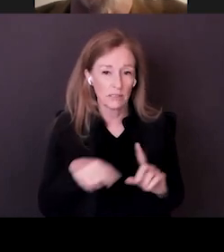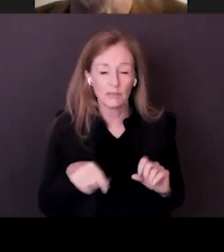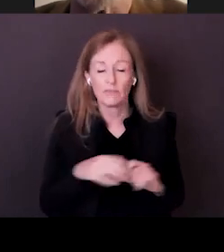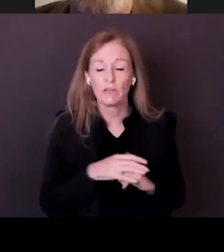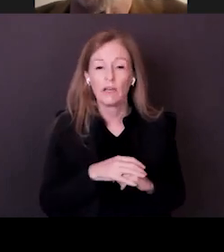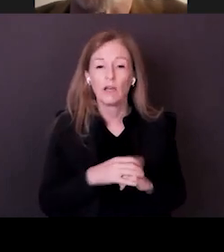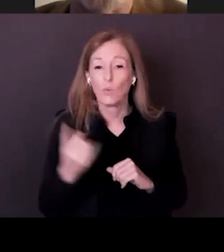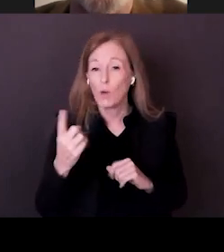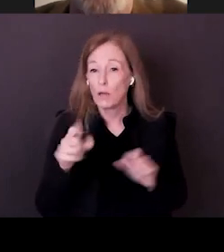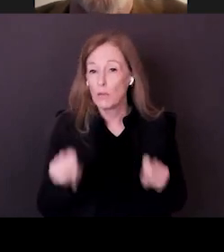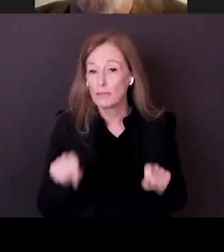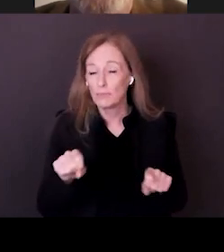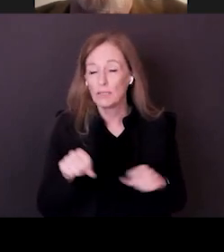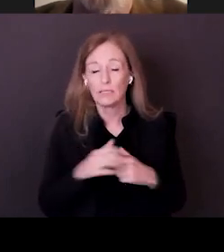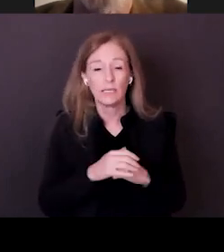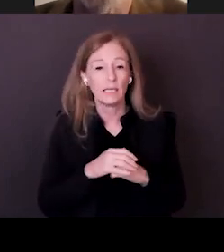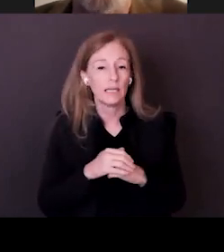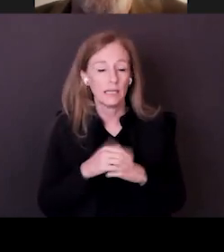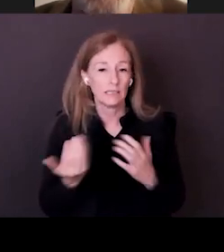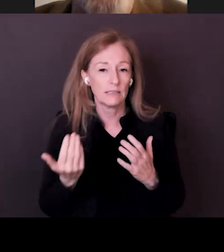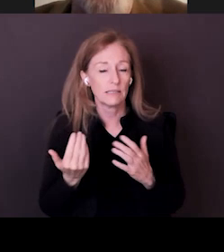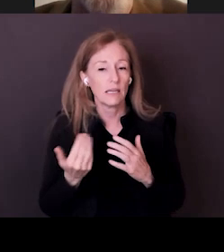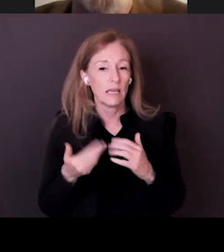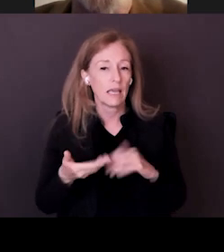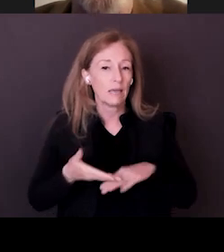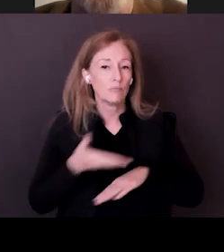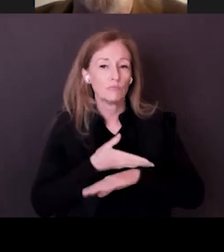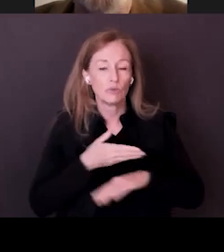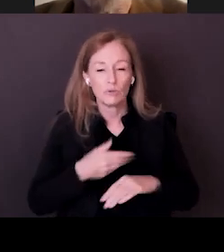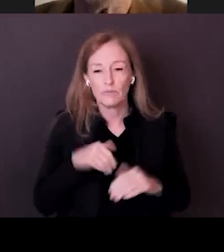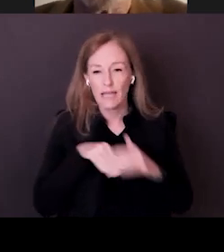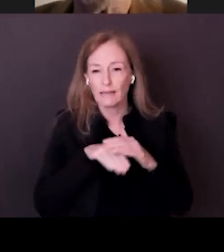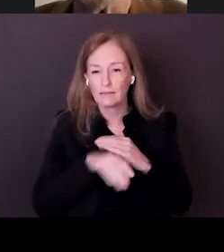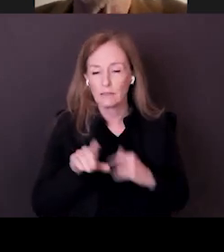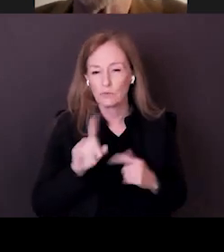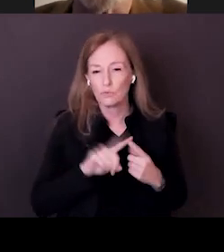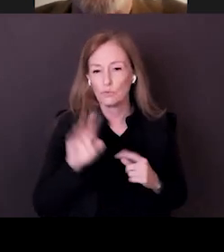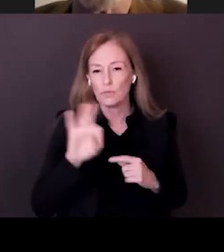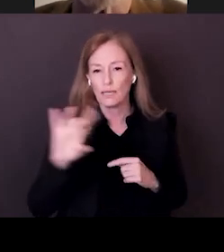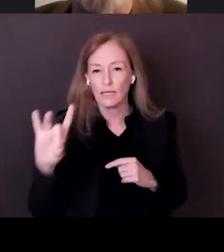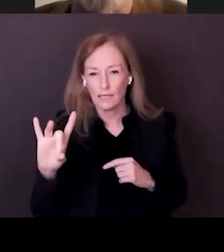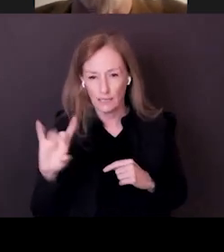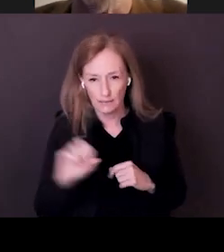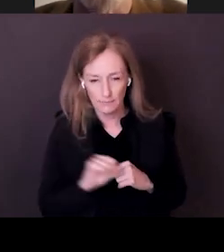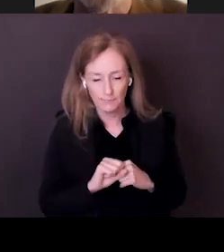INCREASED ACCESS FOR 988. . ONE THING THAT WE KNOW FOR SURE IS THAT,